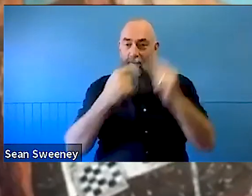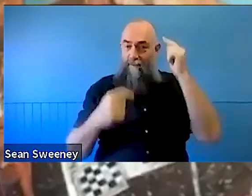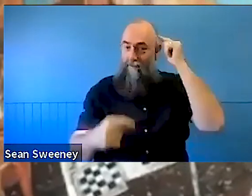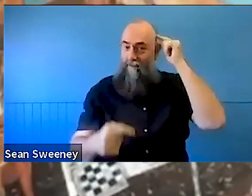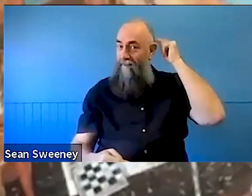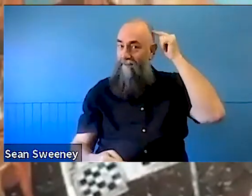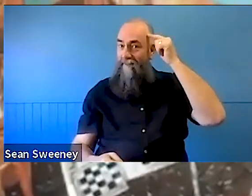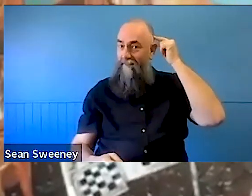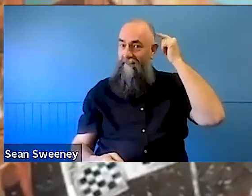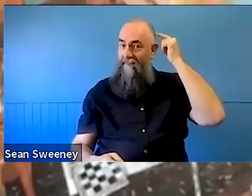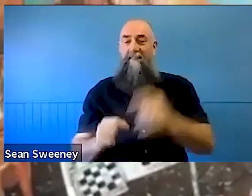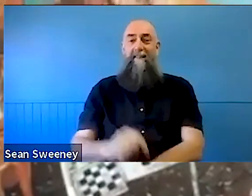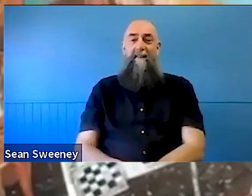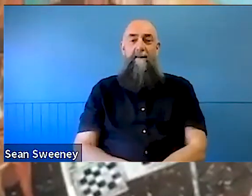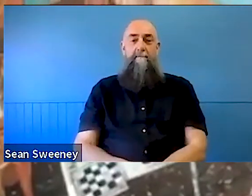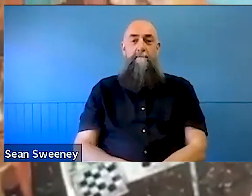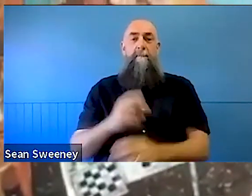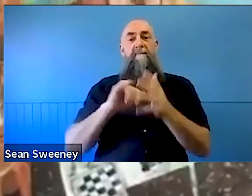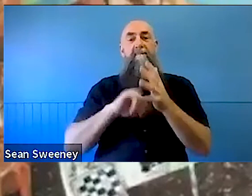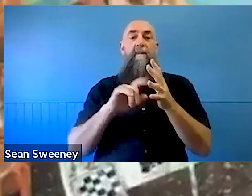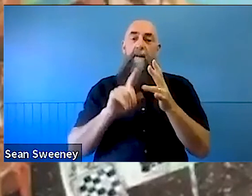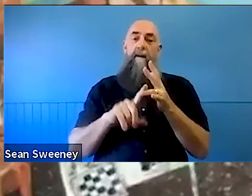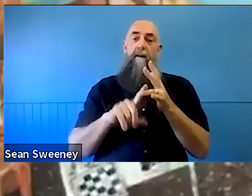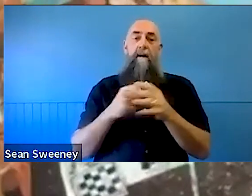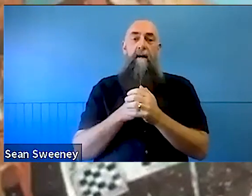I am standing in front of two big paintings.